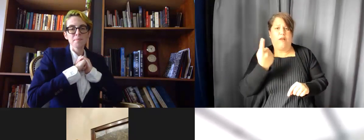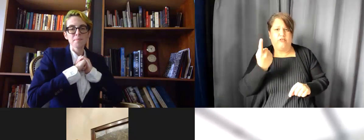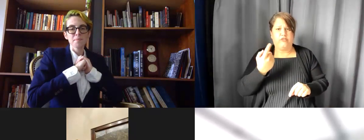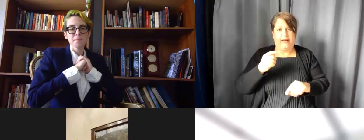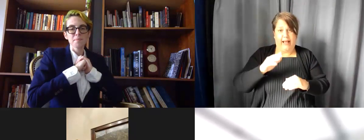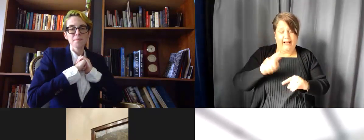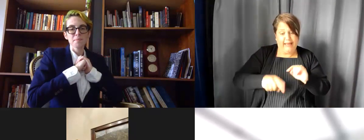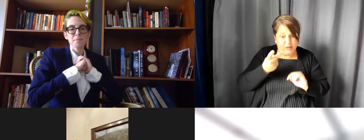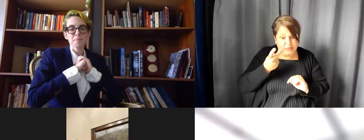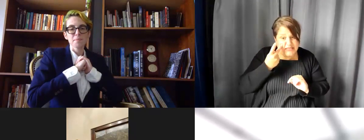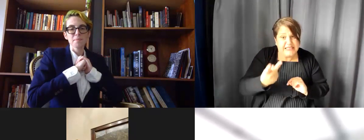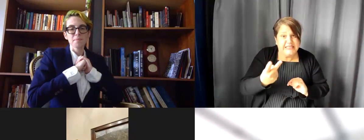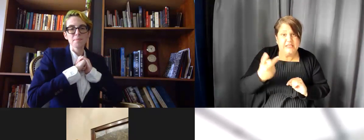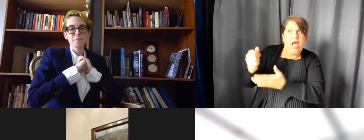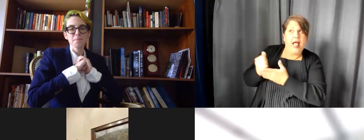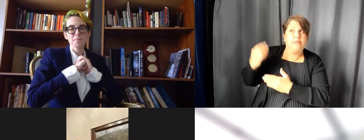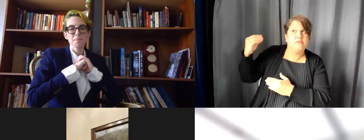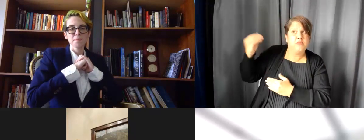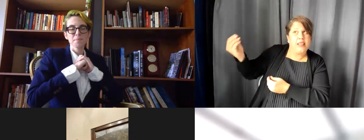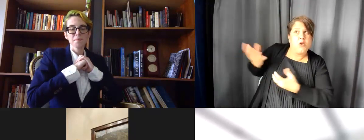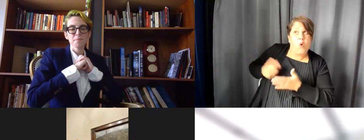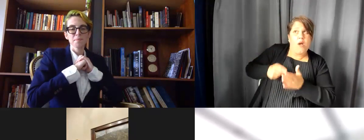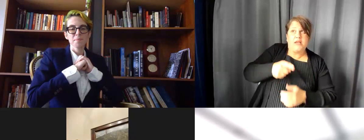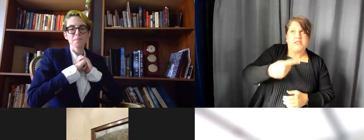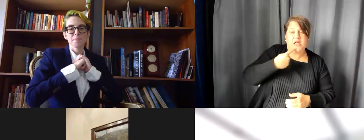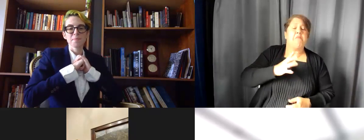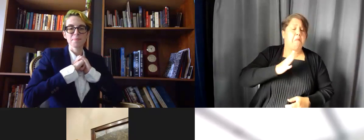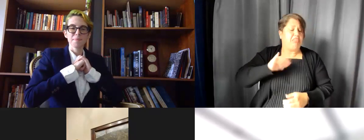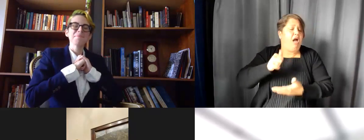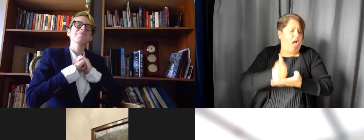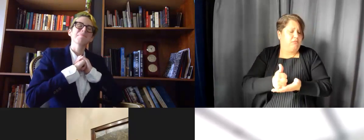Jordan Radford: but it's more helpful for people to push for things to just be